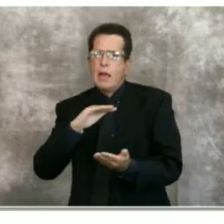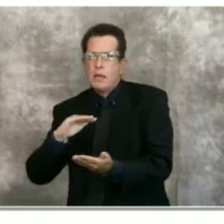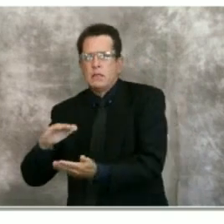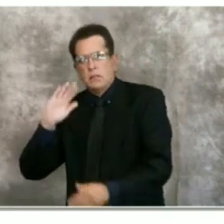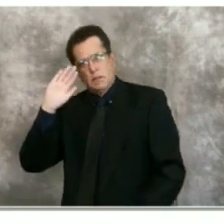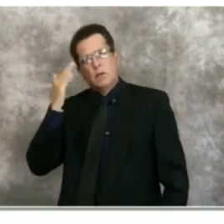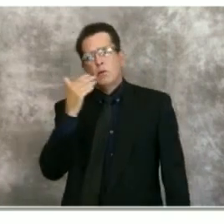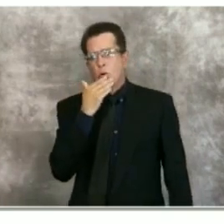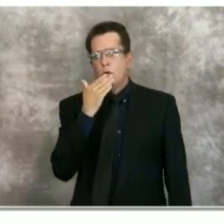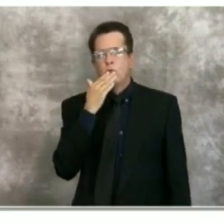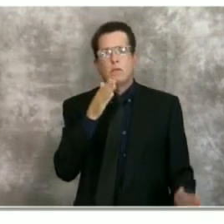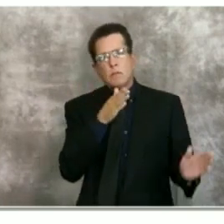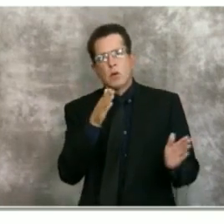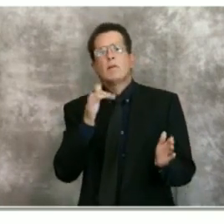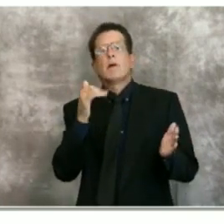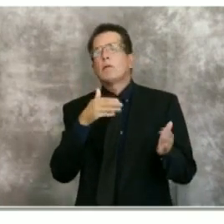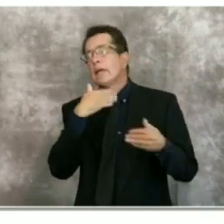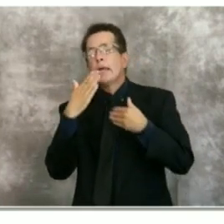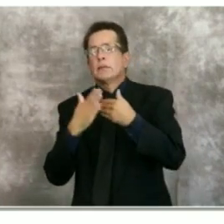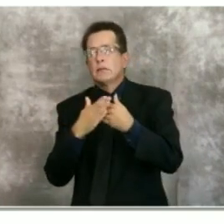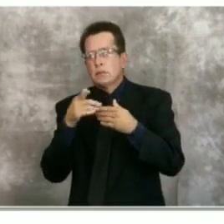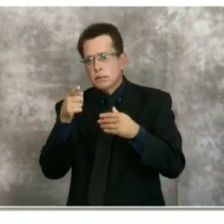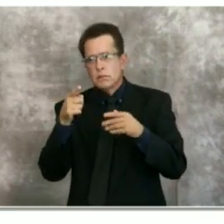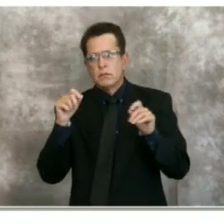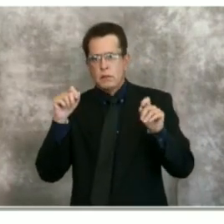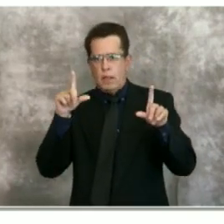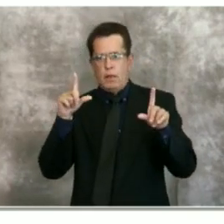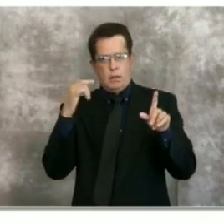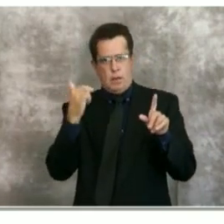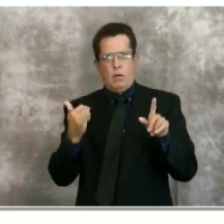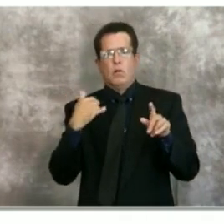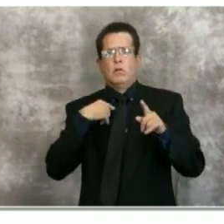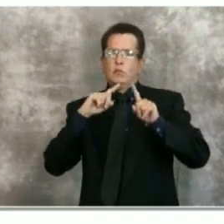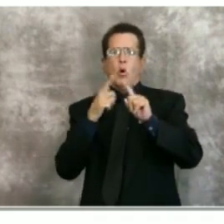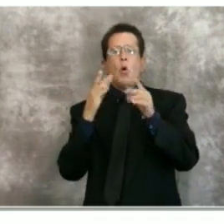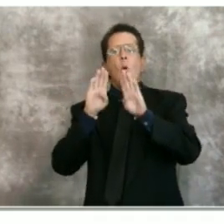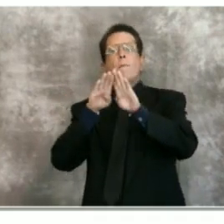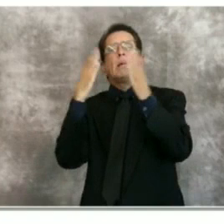APRIL BASICALLY HAD A PLATEAU WE LIKE TO SPEAK OF THAT IS FLATTENING THE CURVE. IF WE